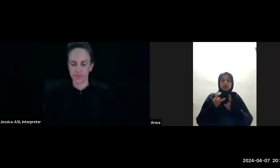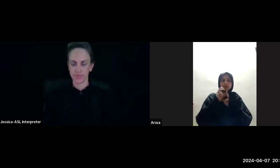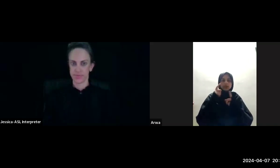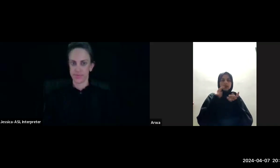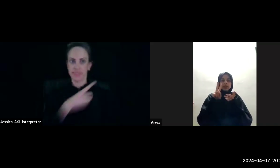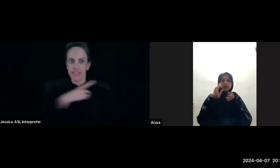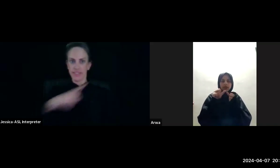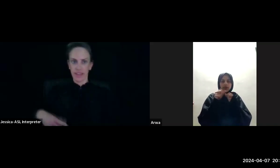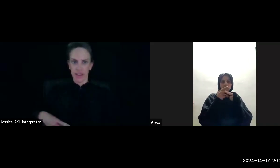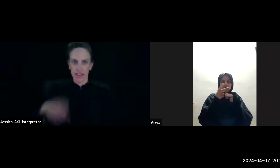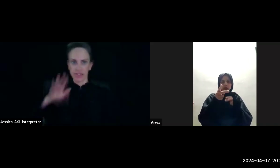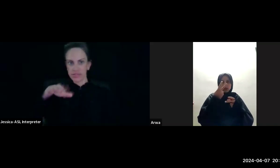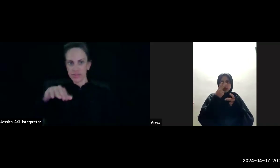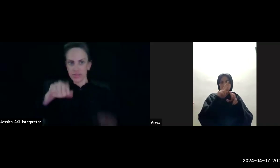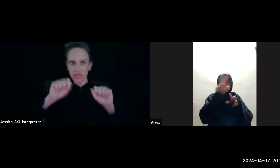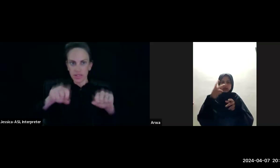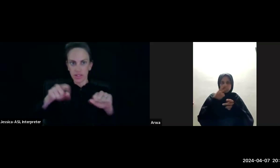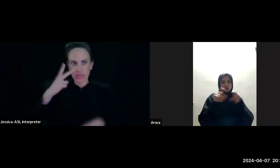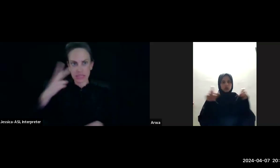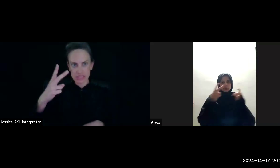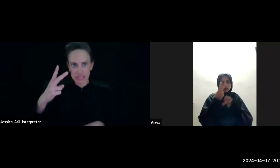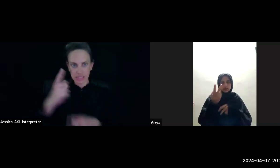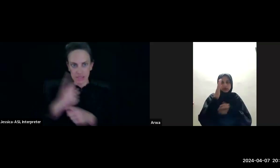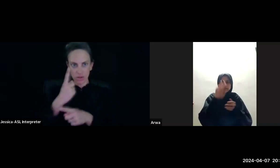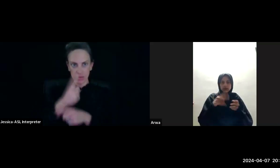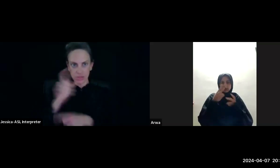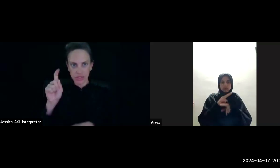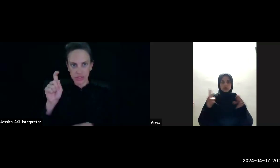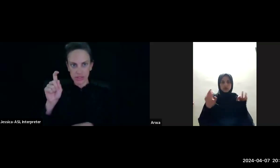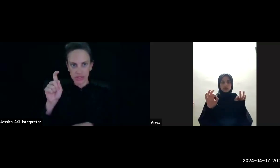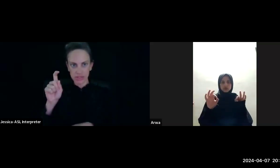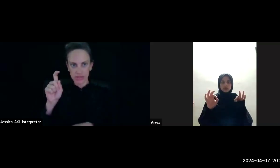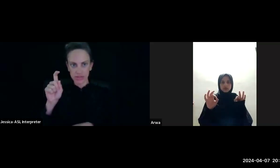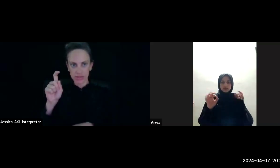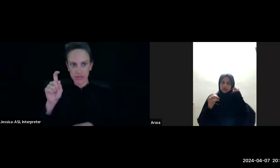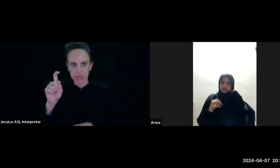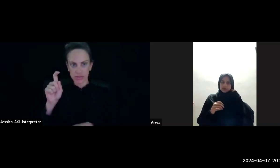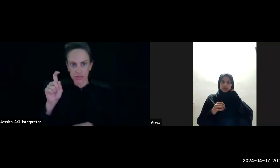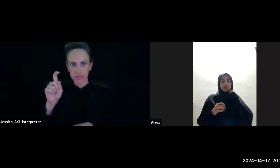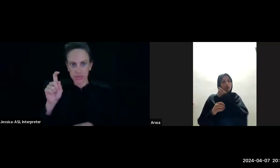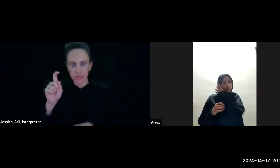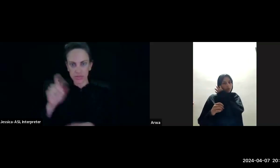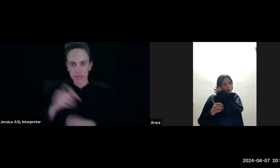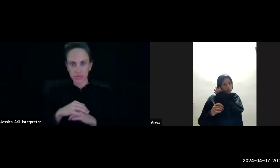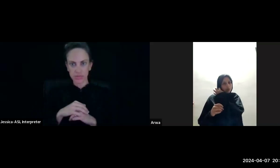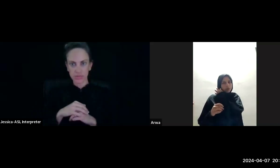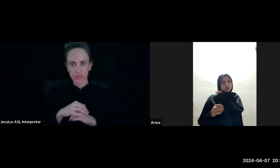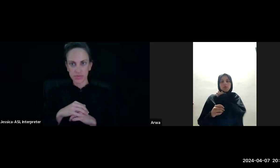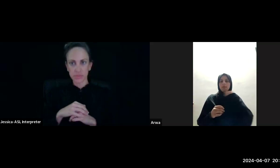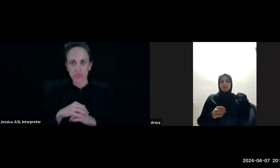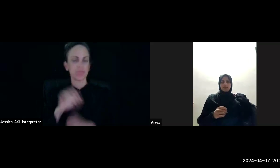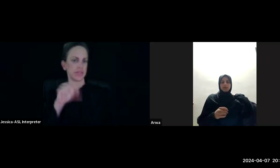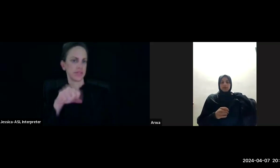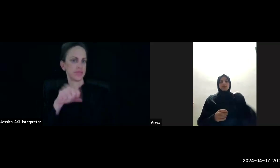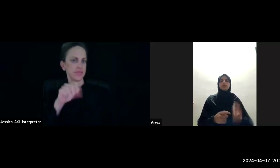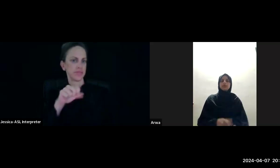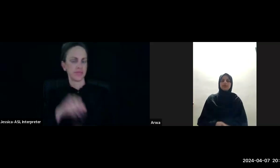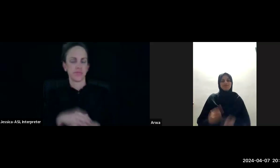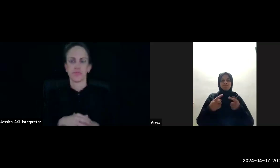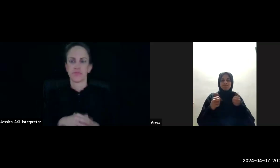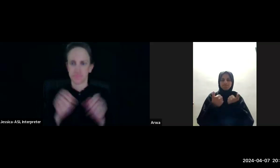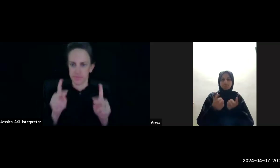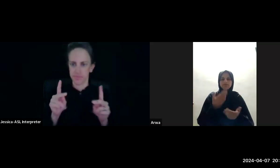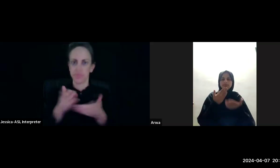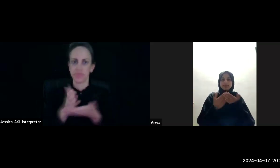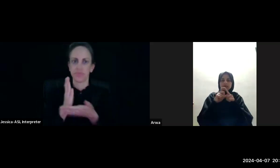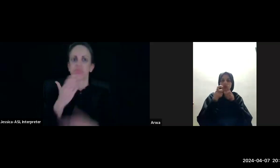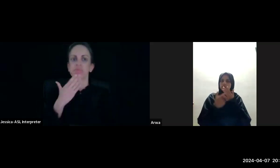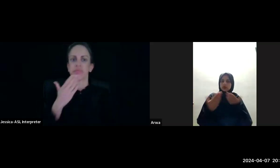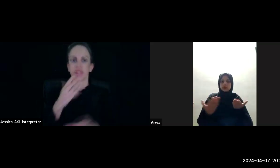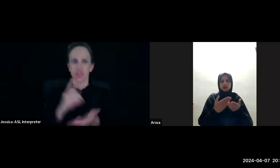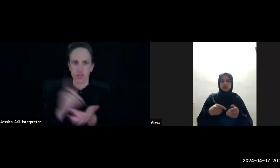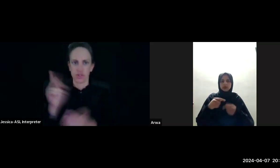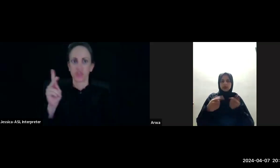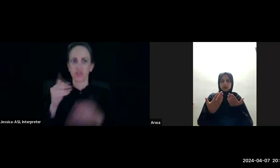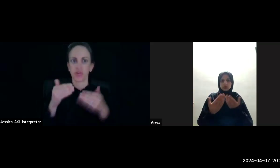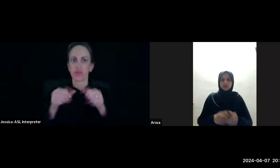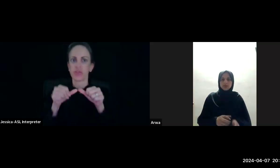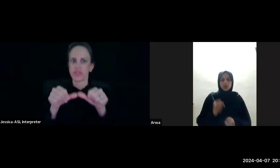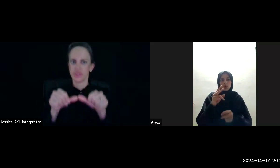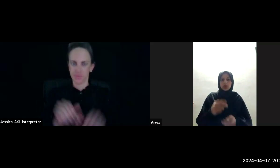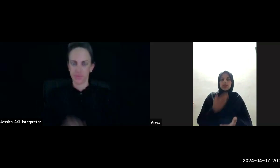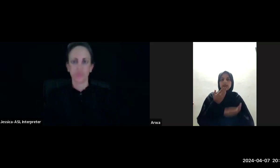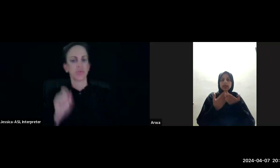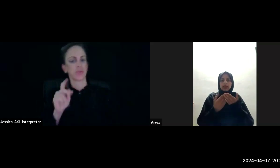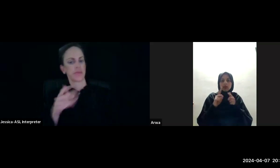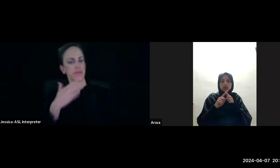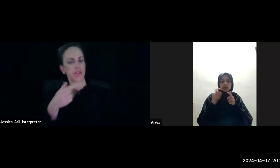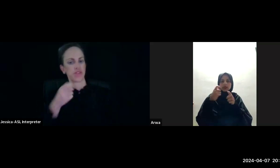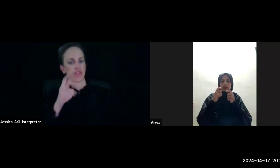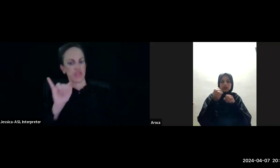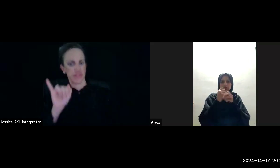properly? [Aruna speaking] yes. [Geri speaking] all right thank you Dr Kumar you can continue. [Dr Kumar speaking] okay thank you Geri um so I